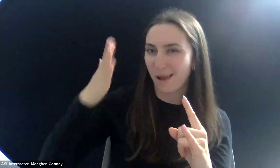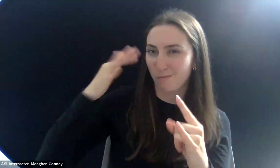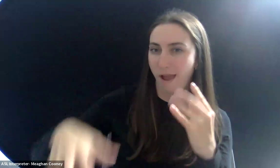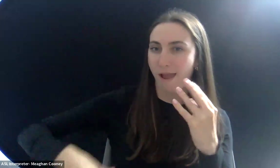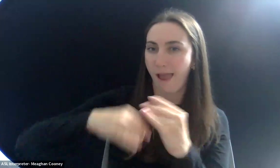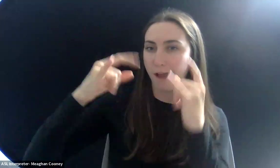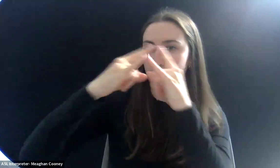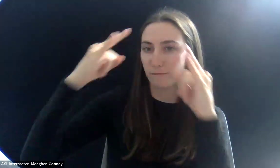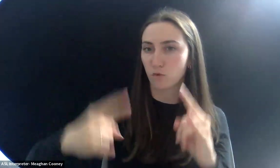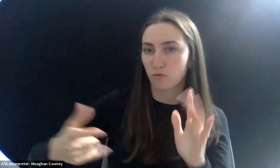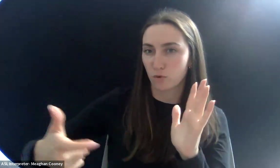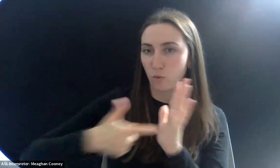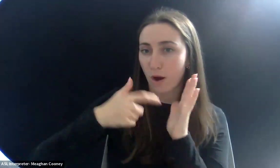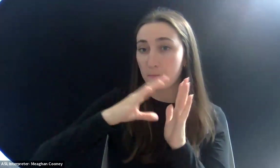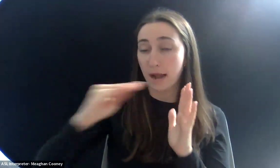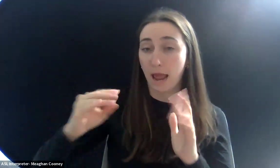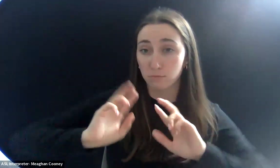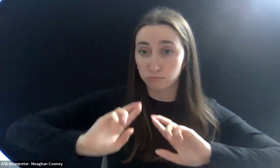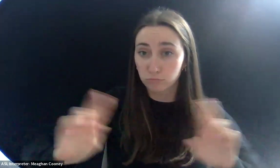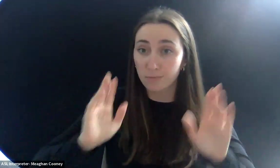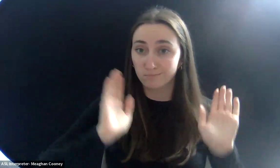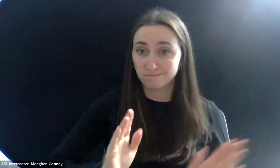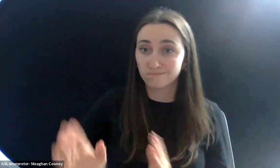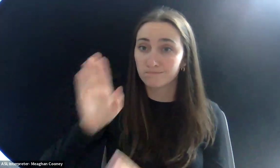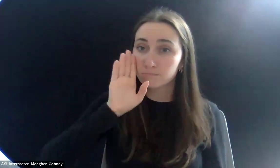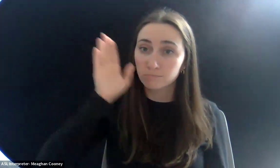And then it's sort of future proofing things because that